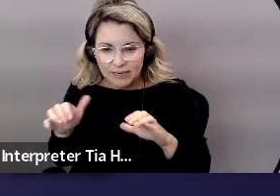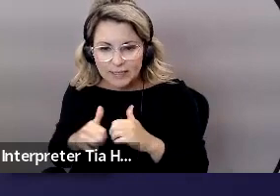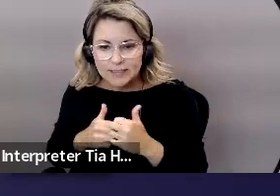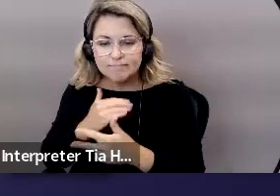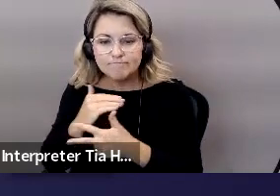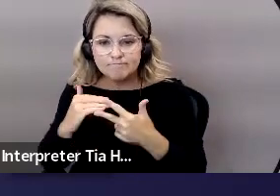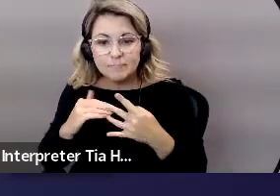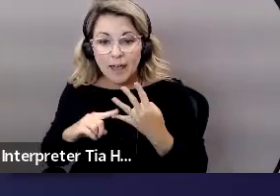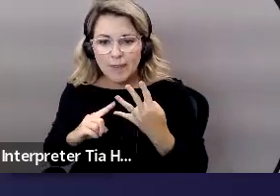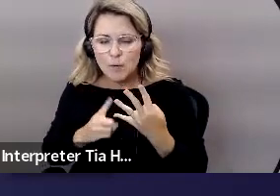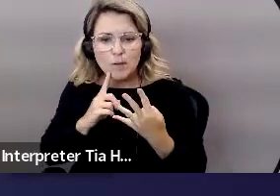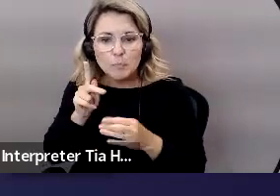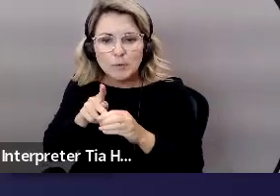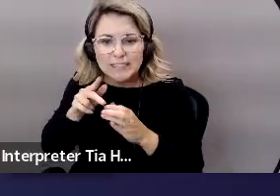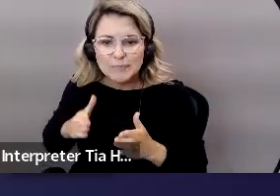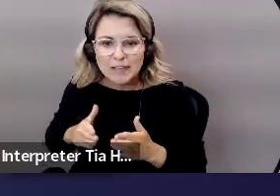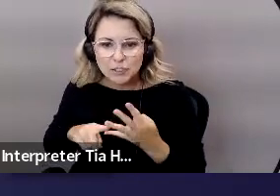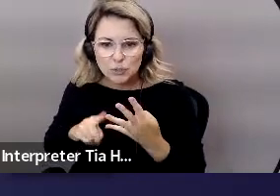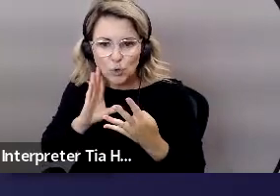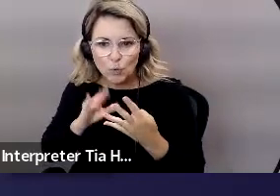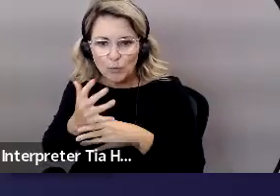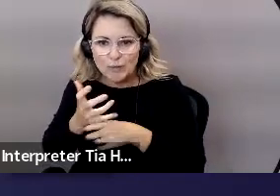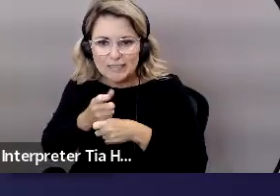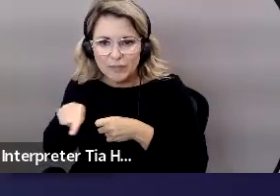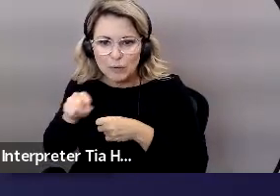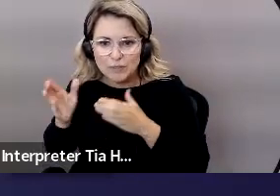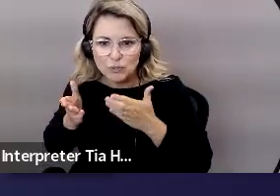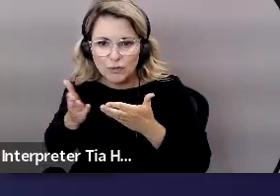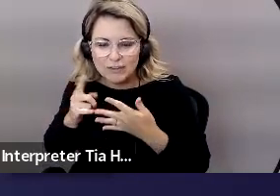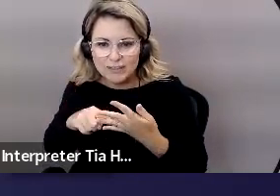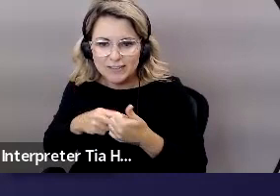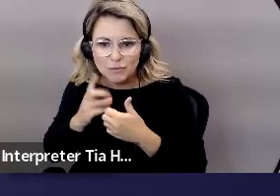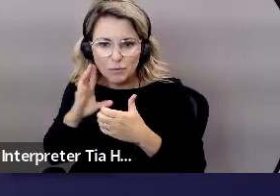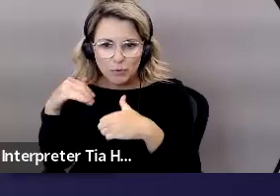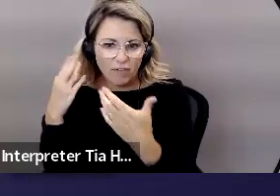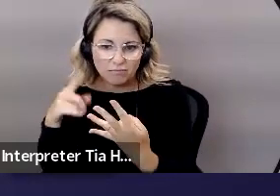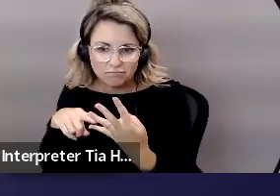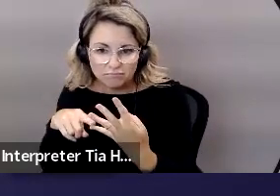who are the participants. Who's going to receive these services that we're providing? And then,